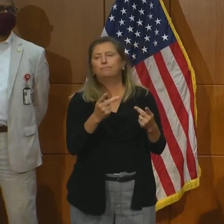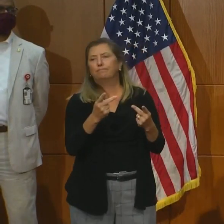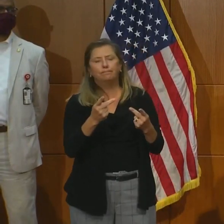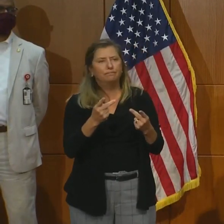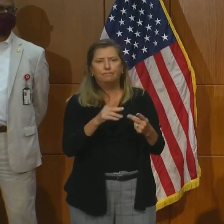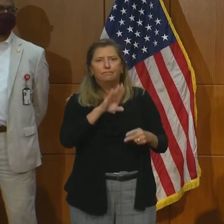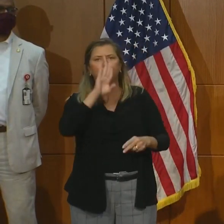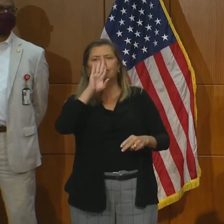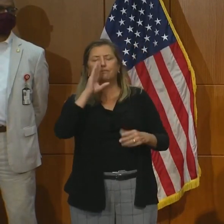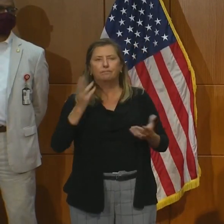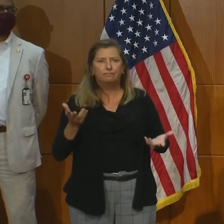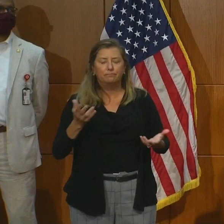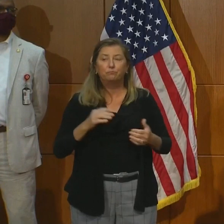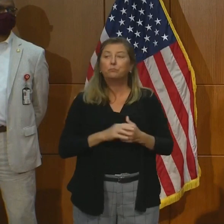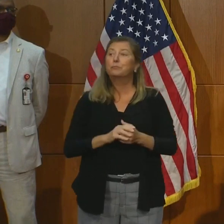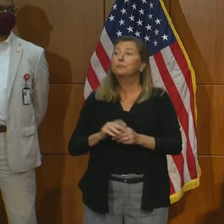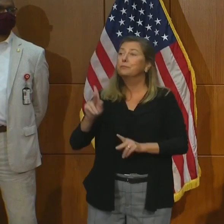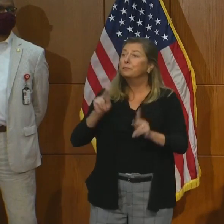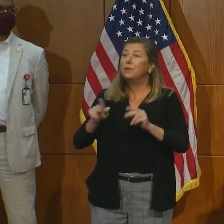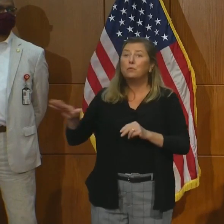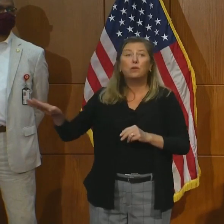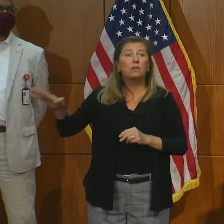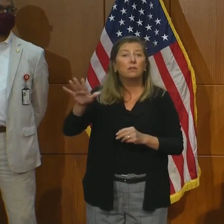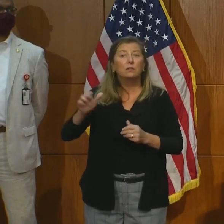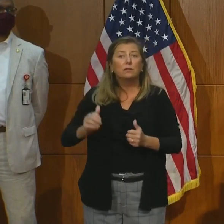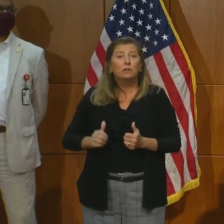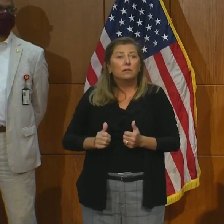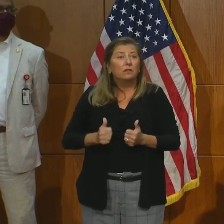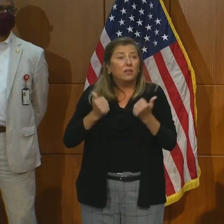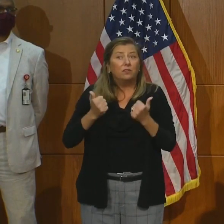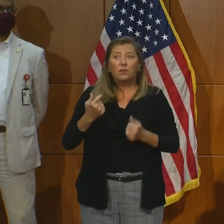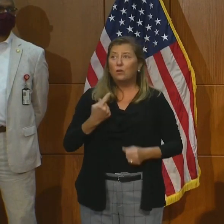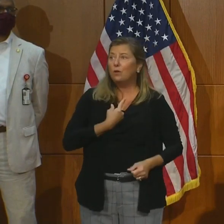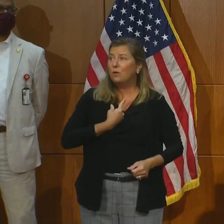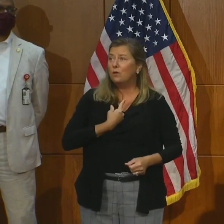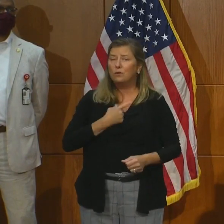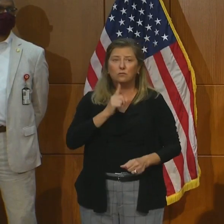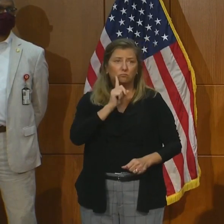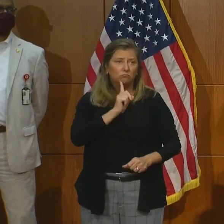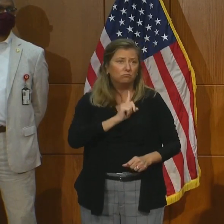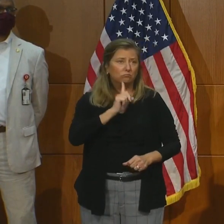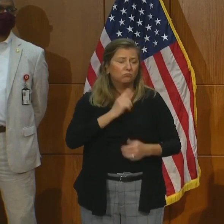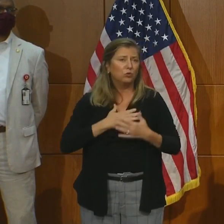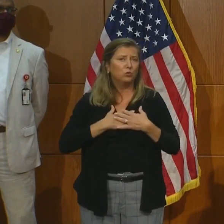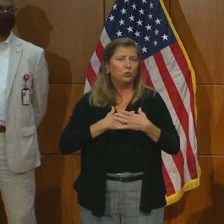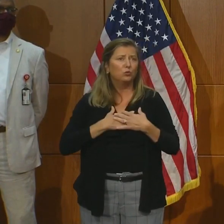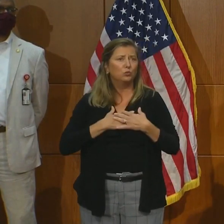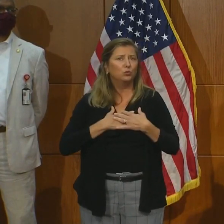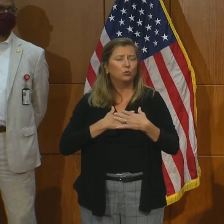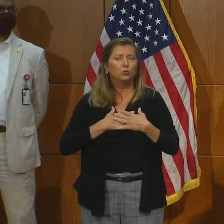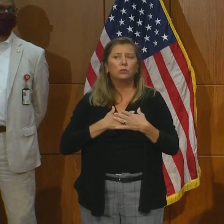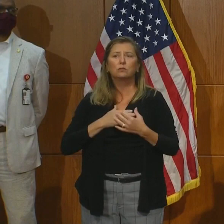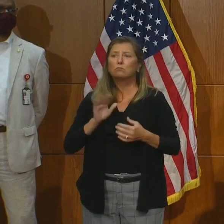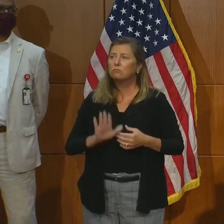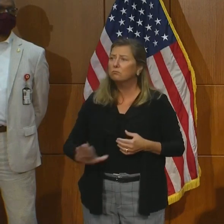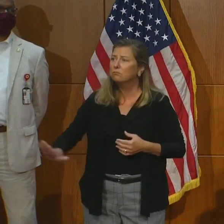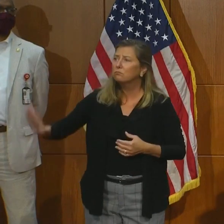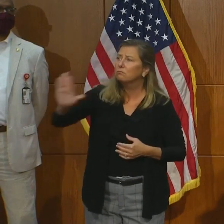PEOPLE WHO DESPERATELY TO GO VISIT THEIR LOVE WANT TO LIVE IN NURSING HOMES LIKE MY- I'VE